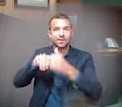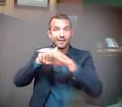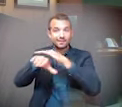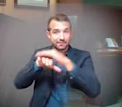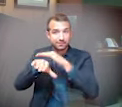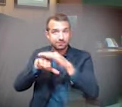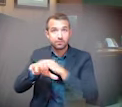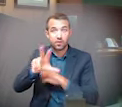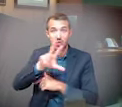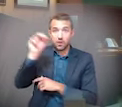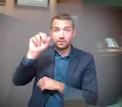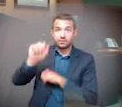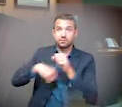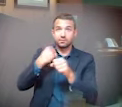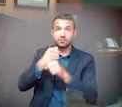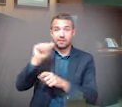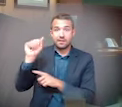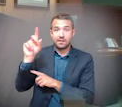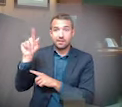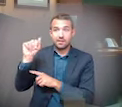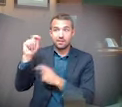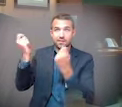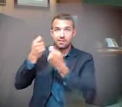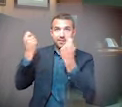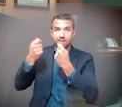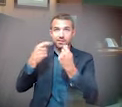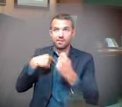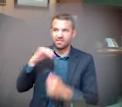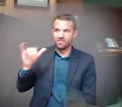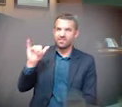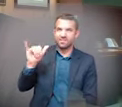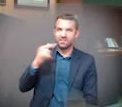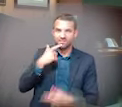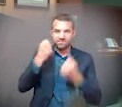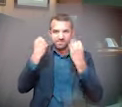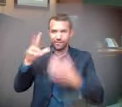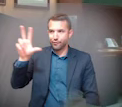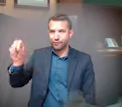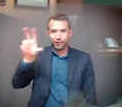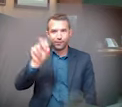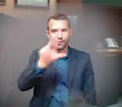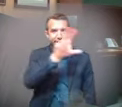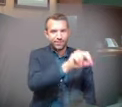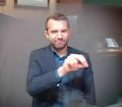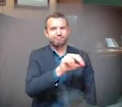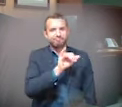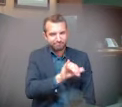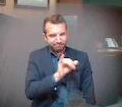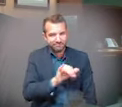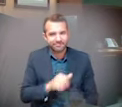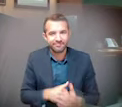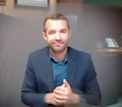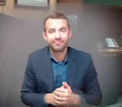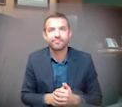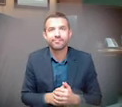So just kind of a nice coincidence. It's a good time to reflect on it. Diane: Oh, that's great.